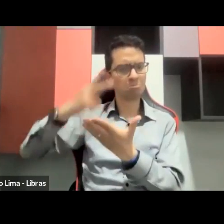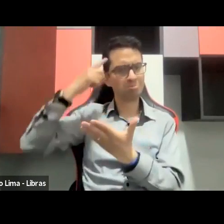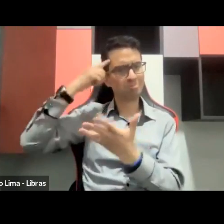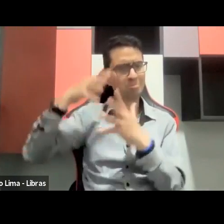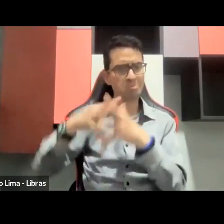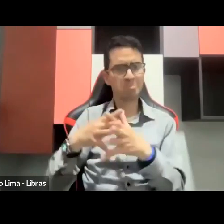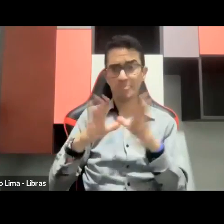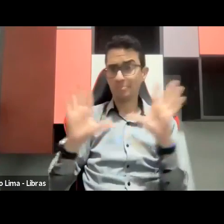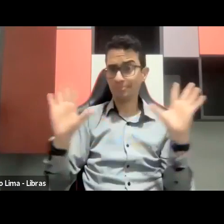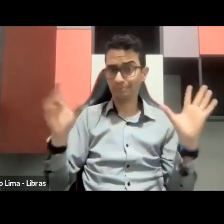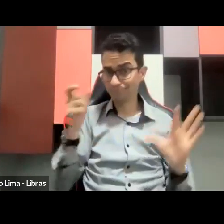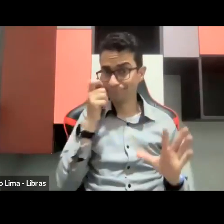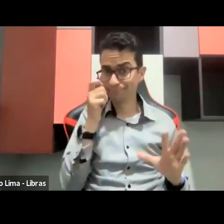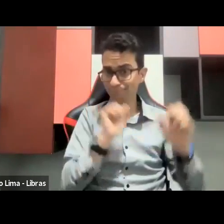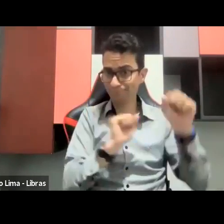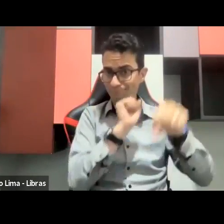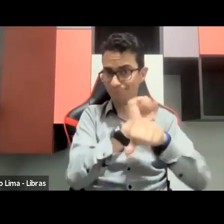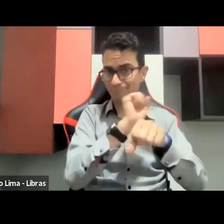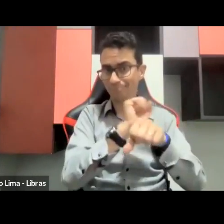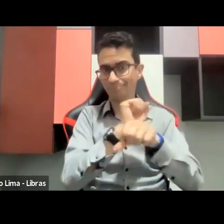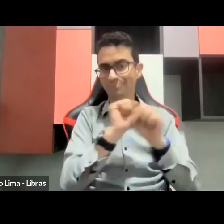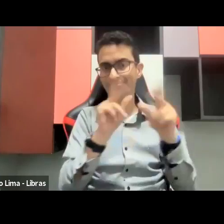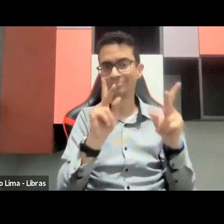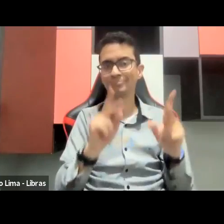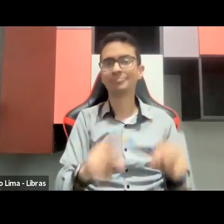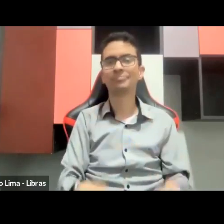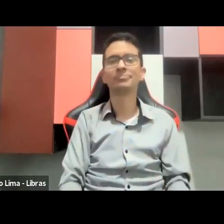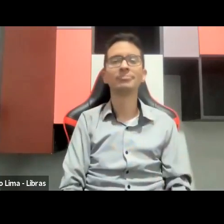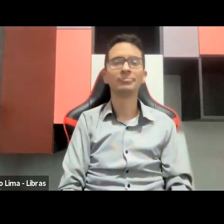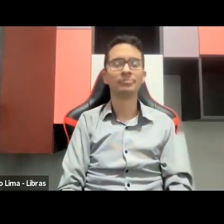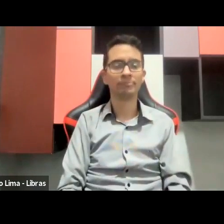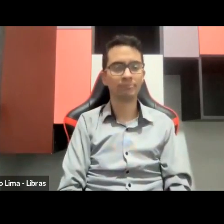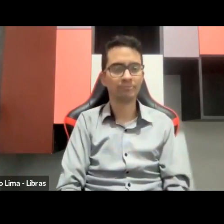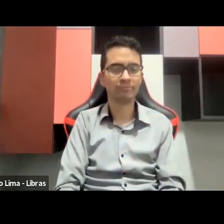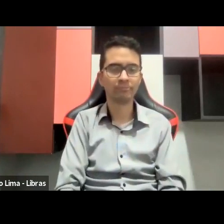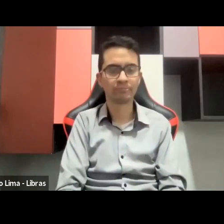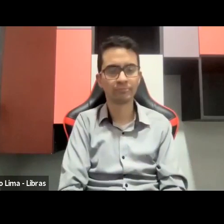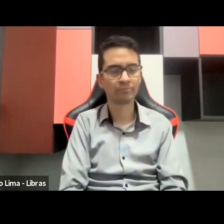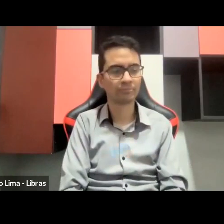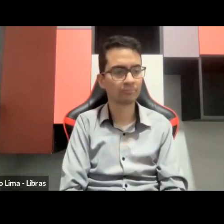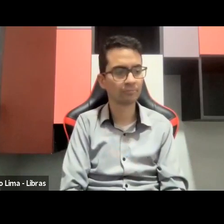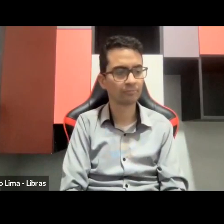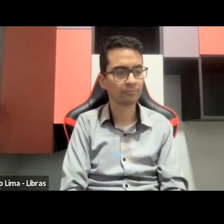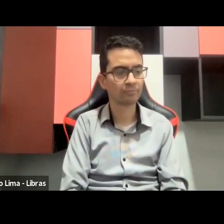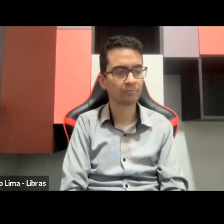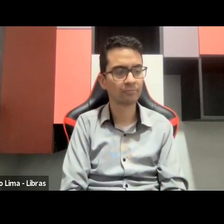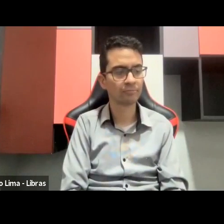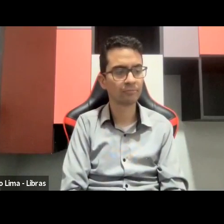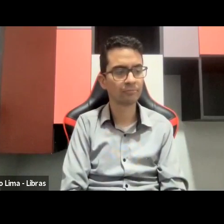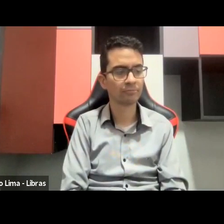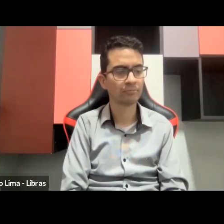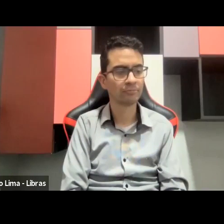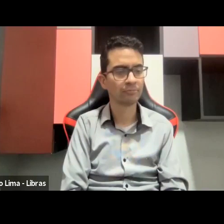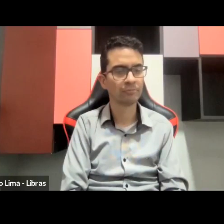Okay. think it's better if you can try and translate them. Okay, okay.